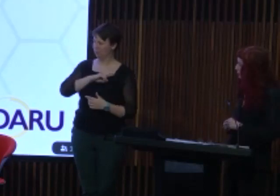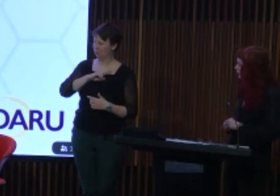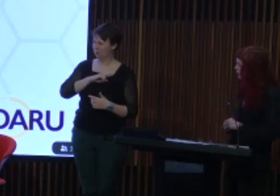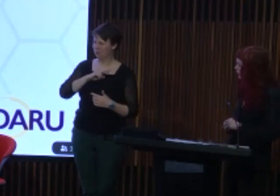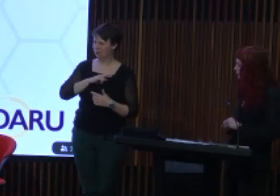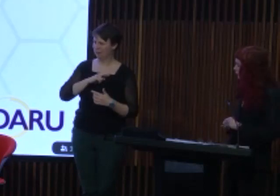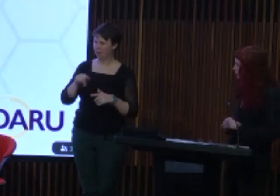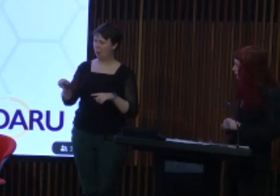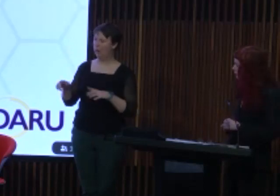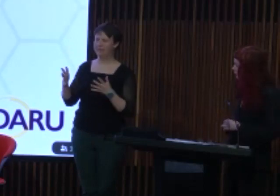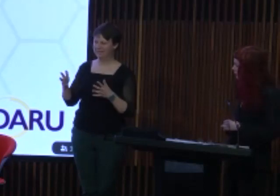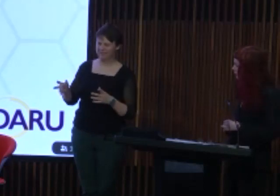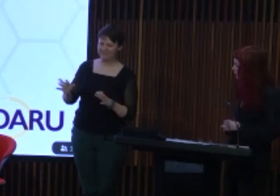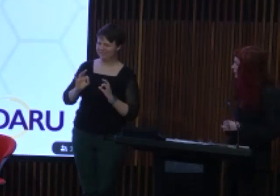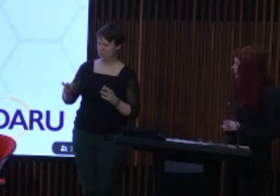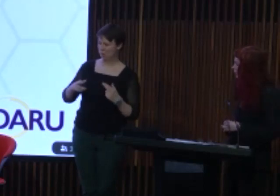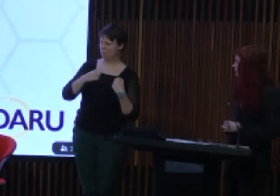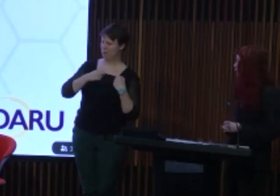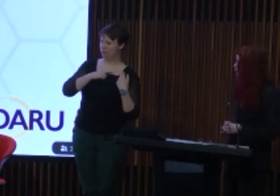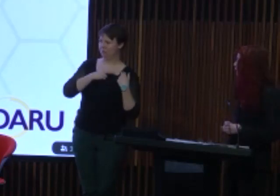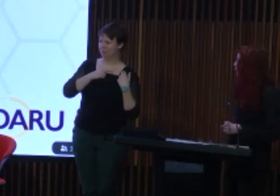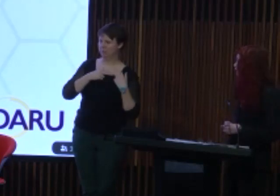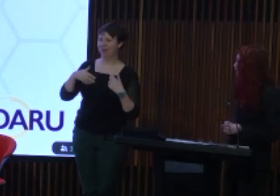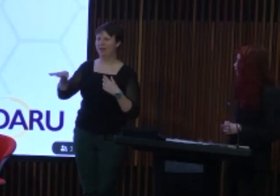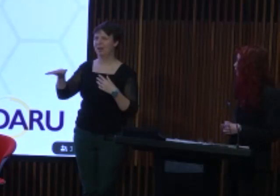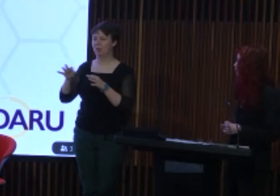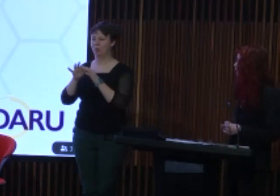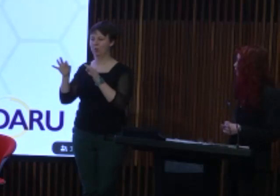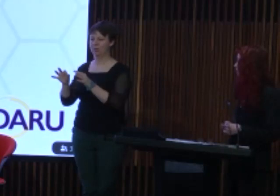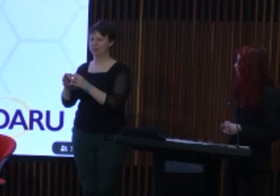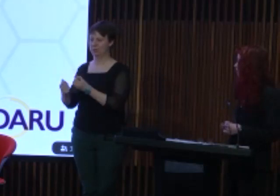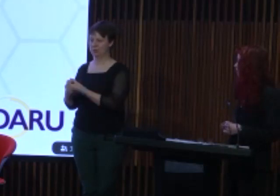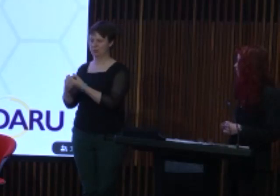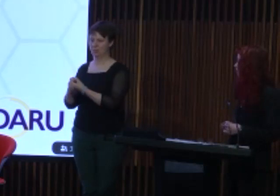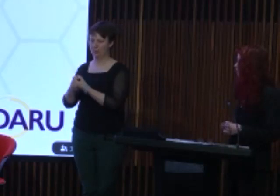There's suddenly oh, it's not. That's not for us. That's for somebody else. And also